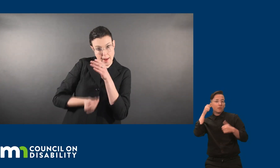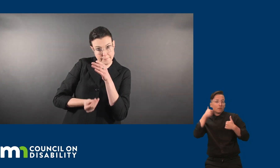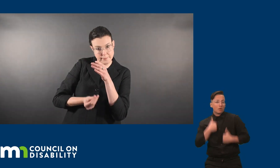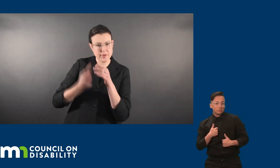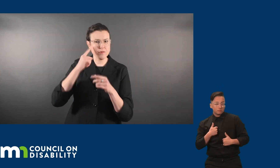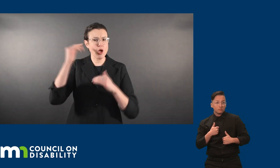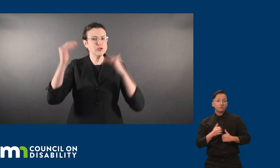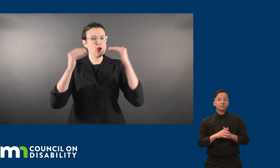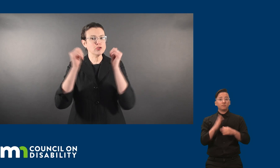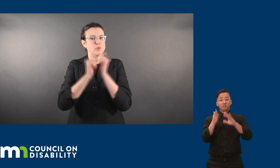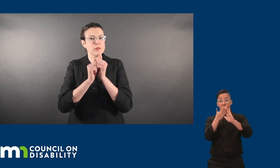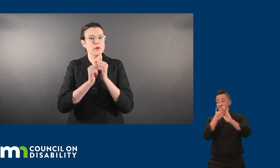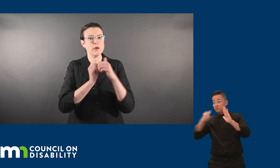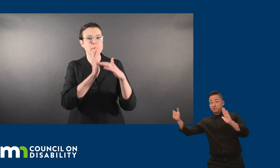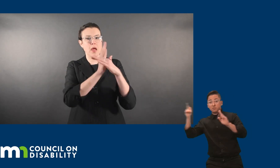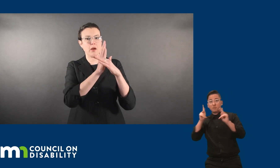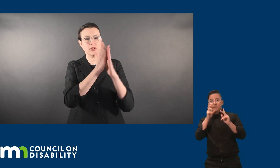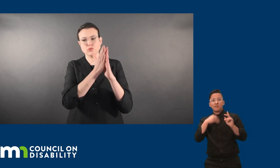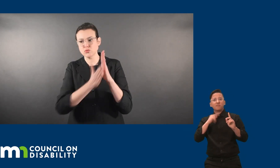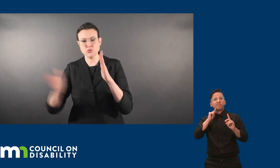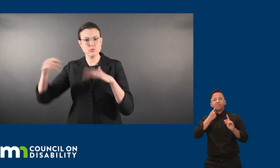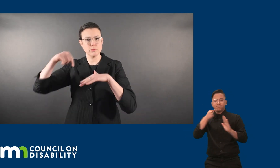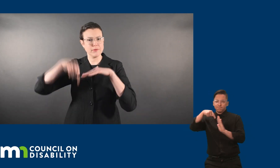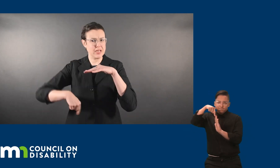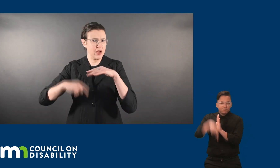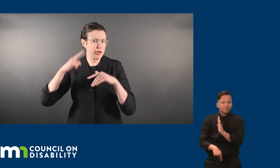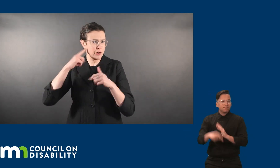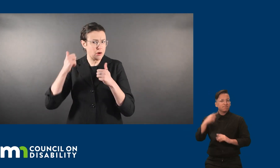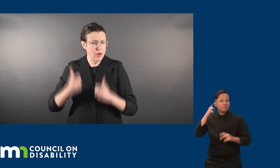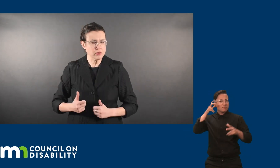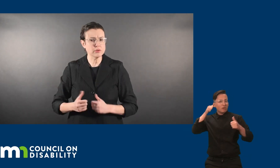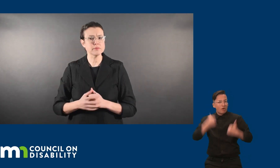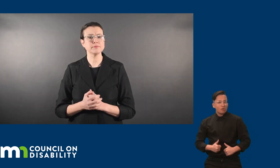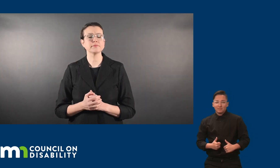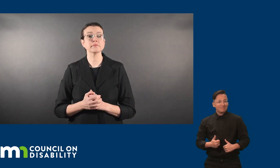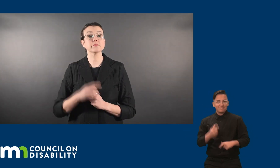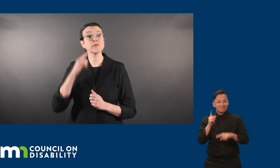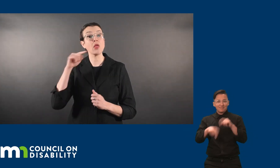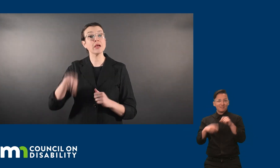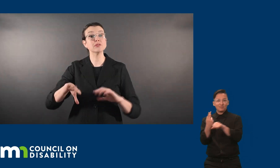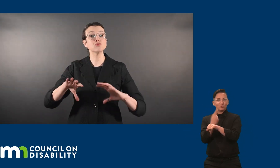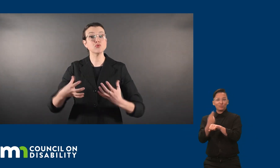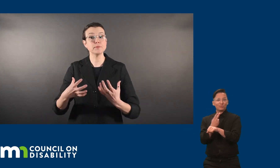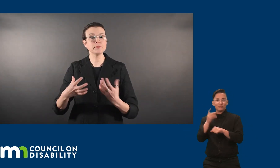gap for adults with moderate to profound hearing loss.